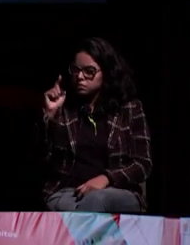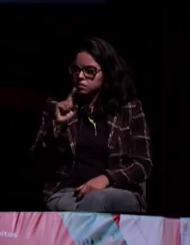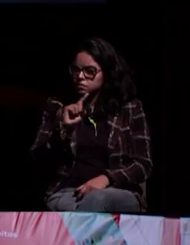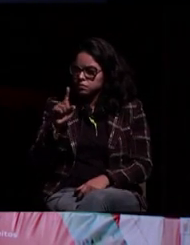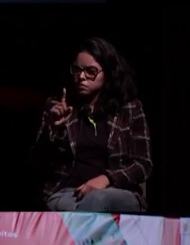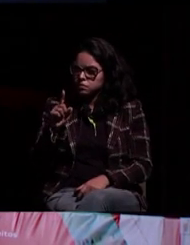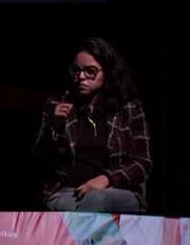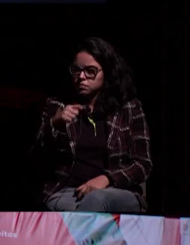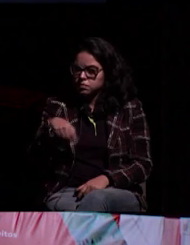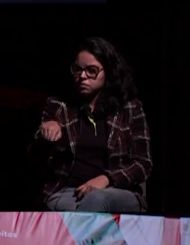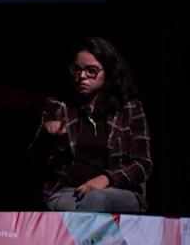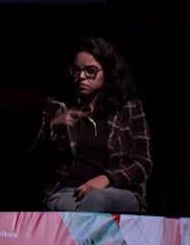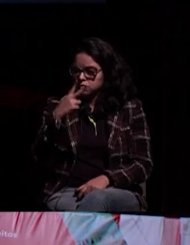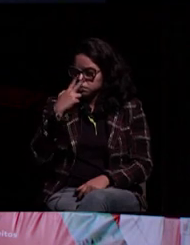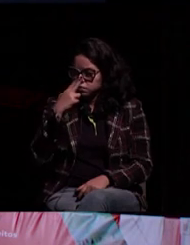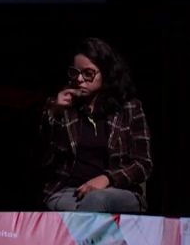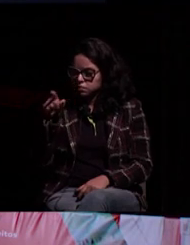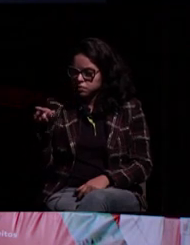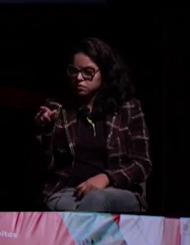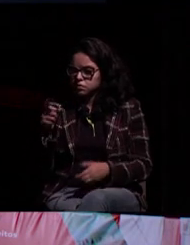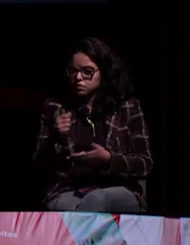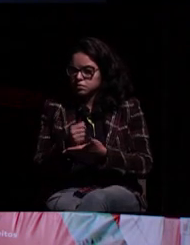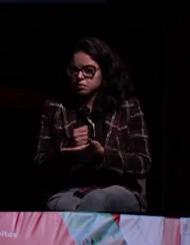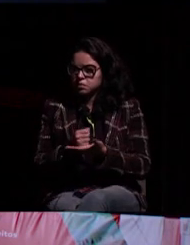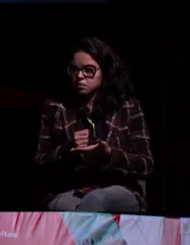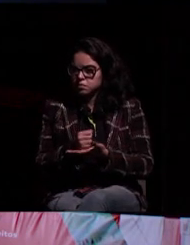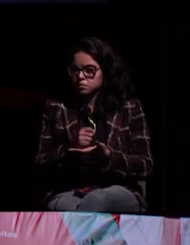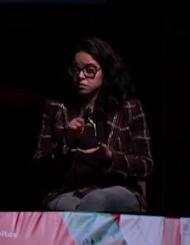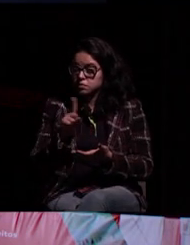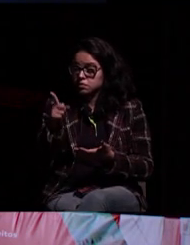that that is the standard or natural.